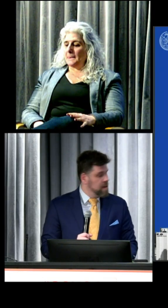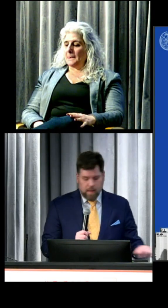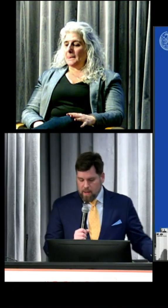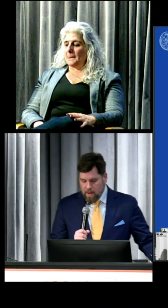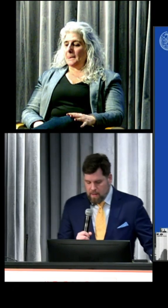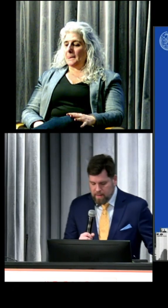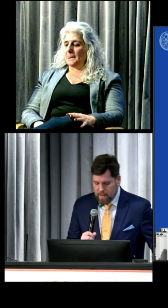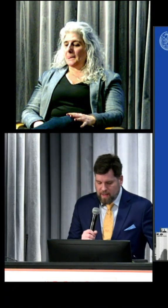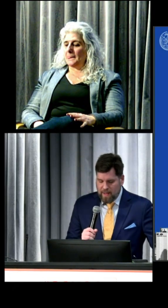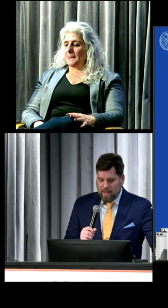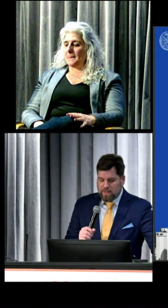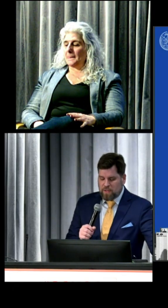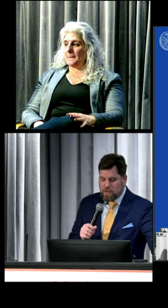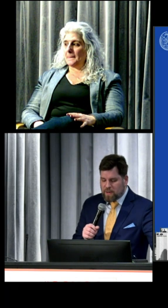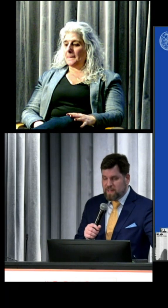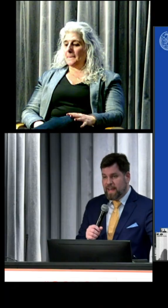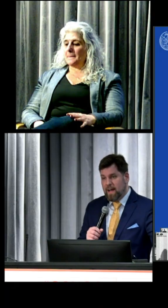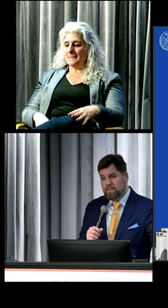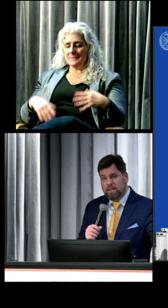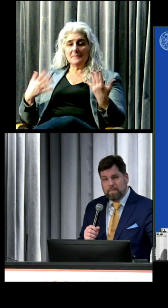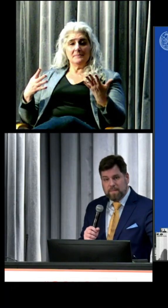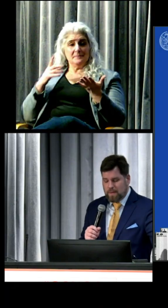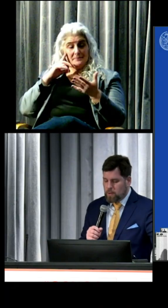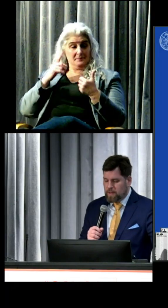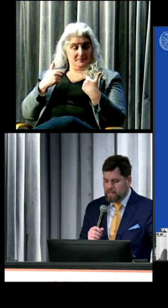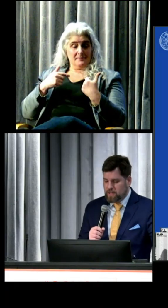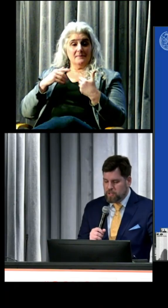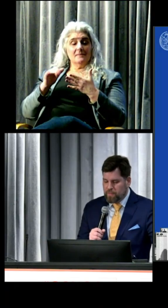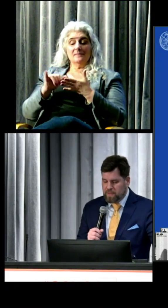is part of a larger exhibition that Amelia will tell you a little bit about.